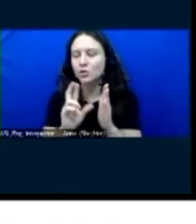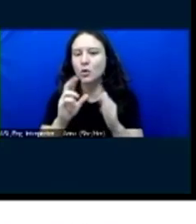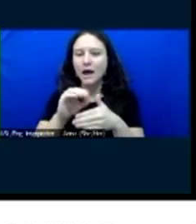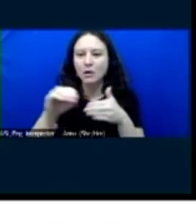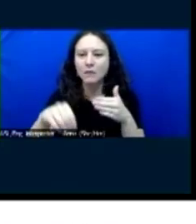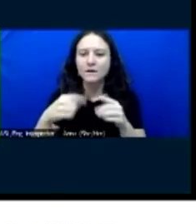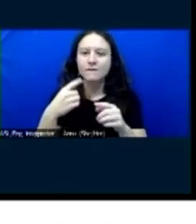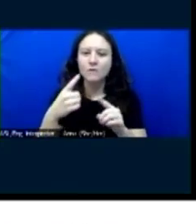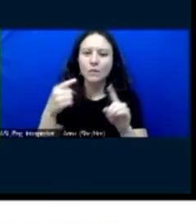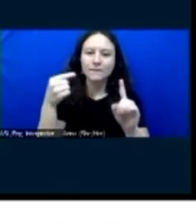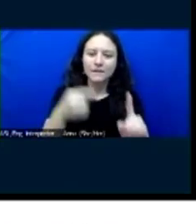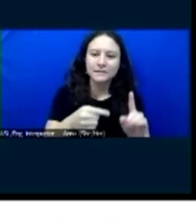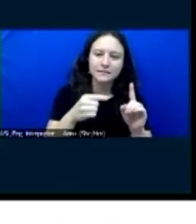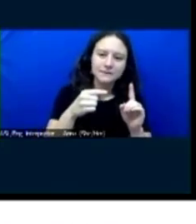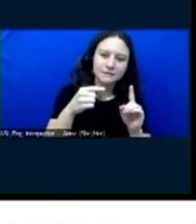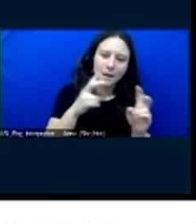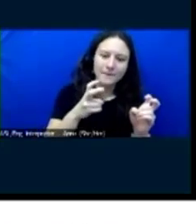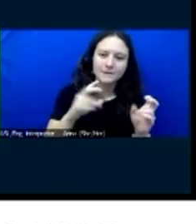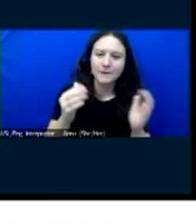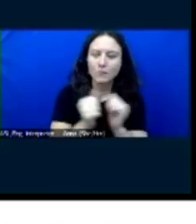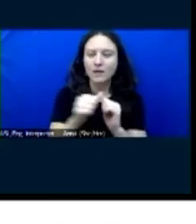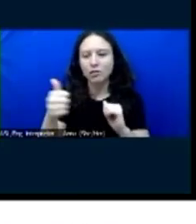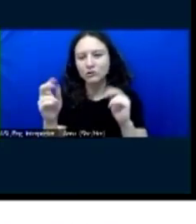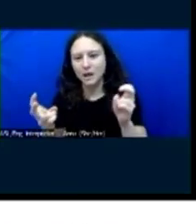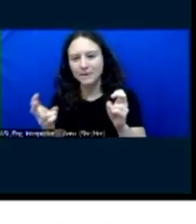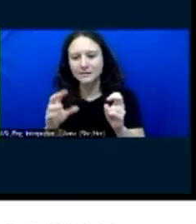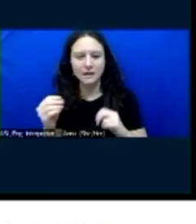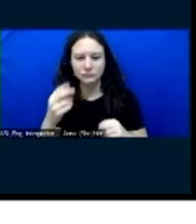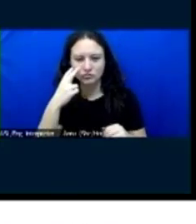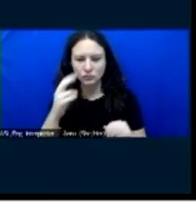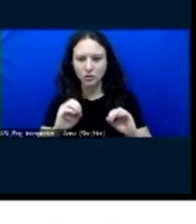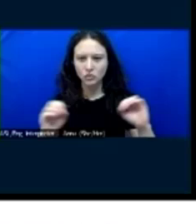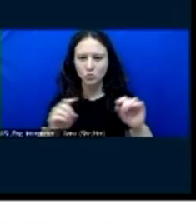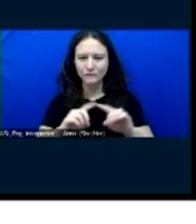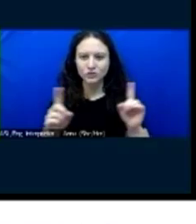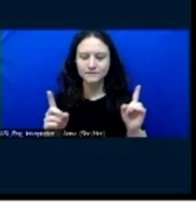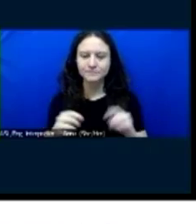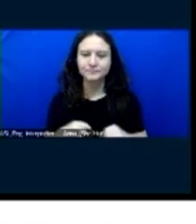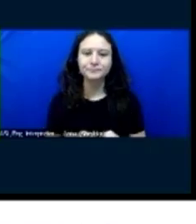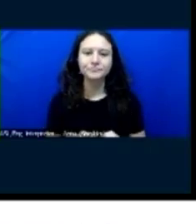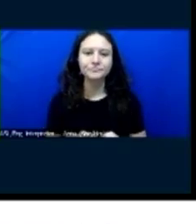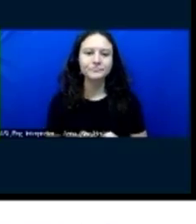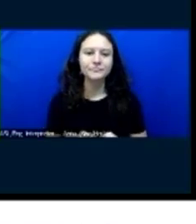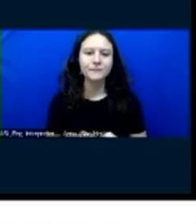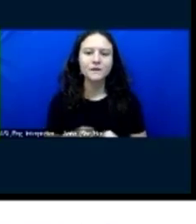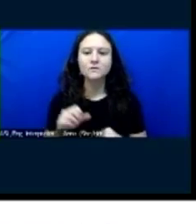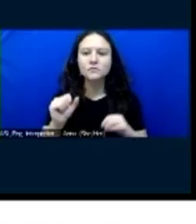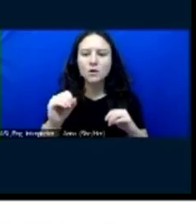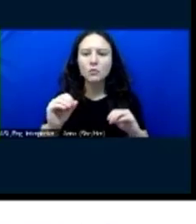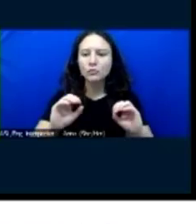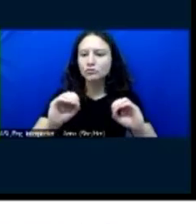saw no difference at all. So, you don't see evidence of reviewer bias